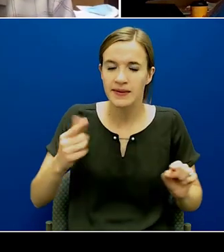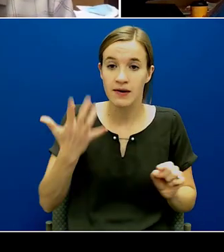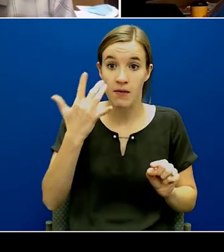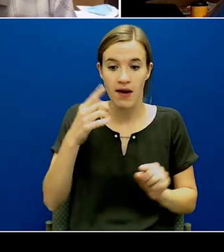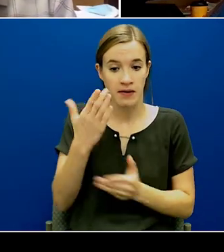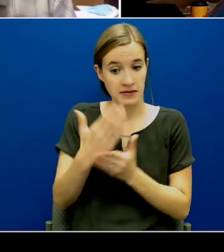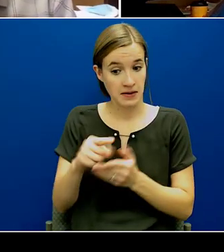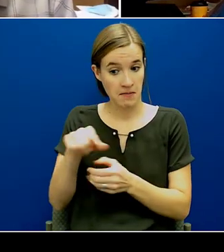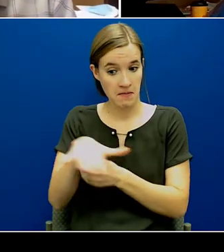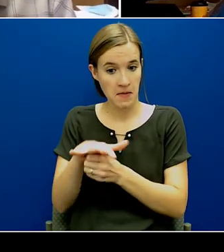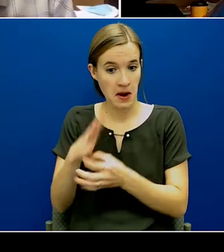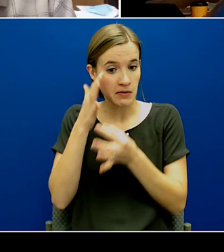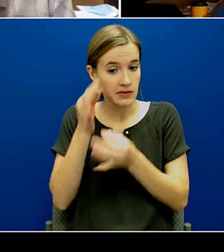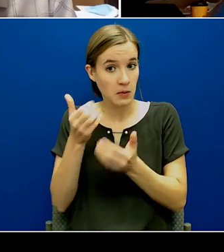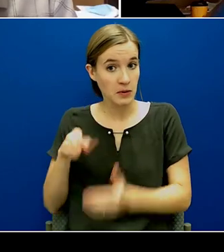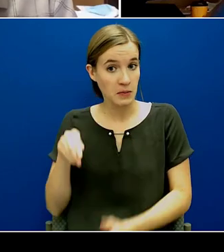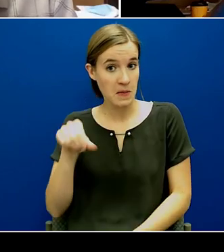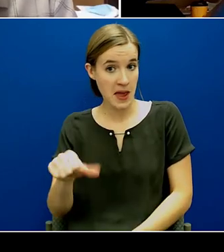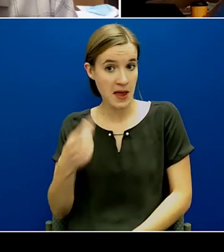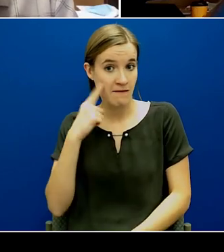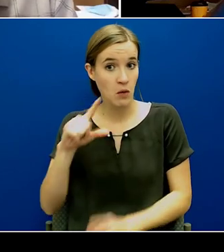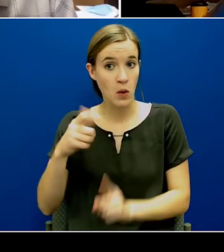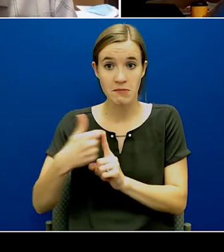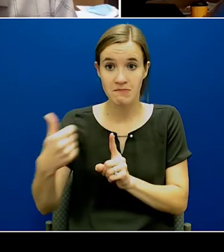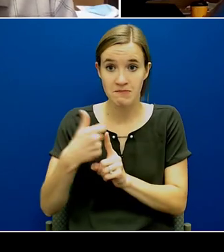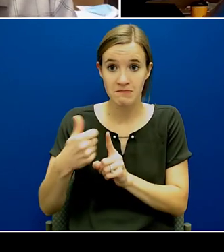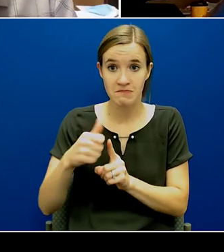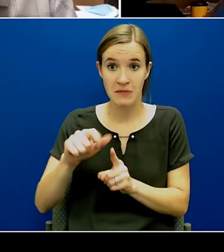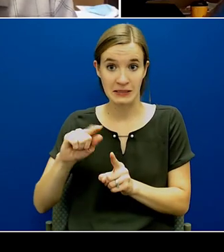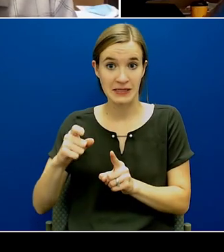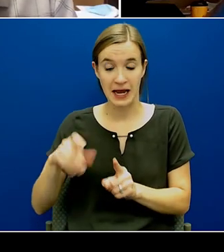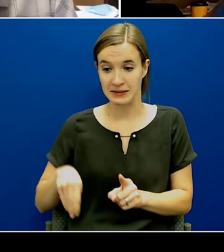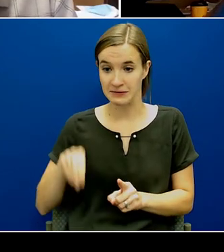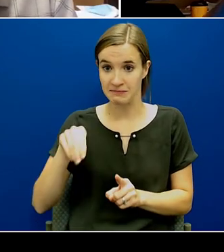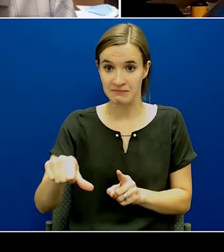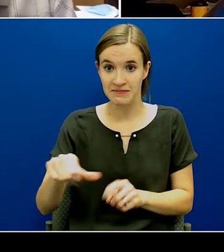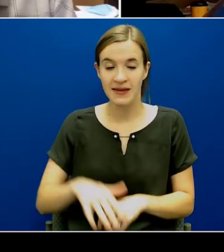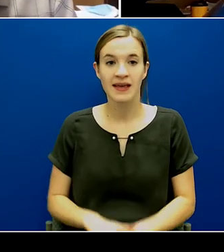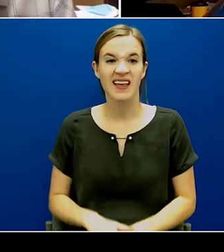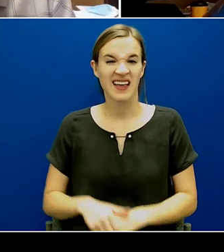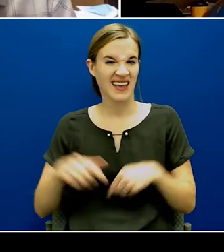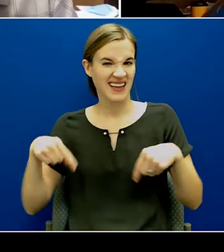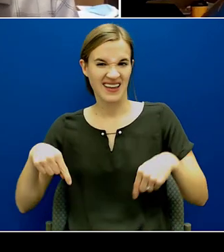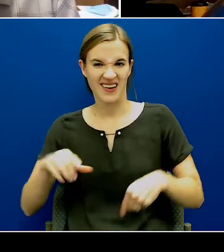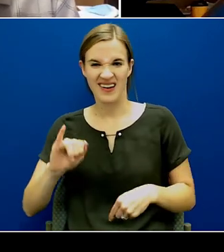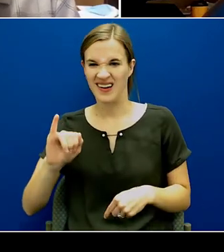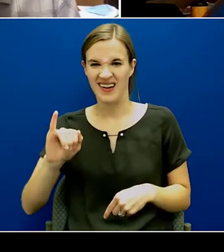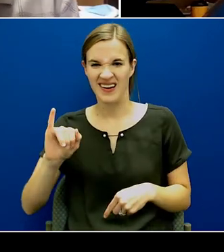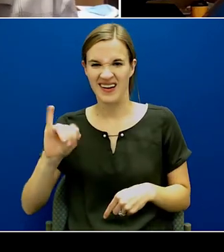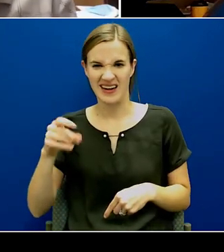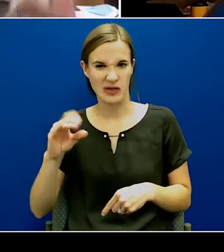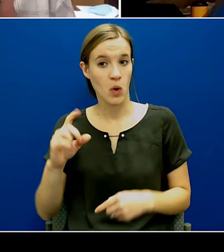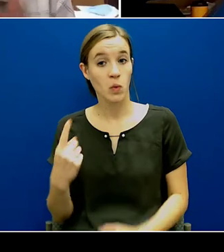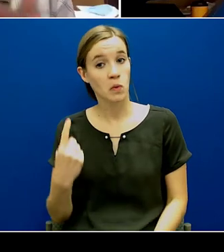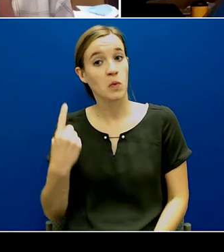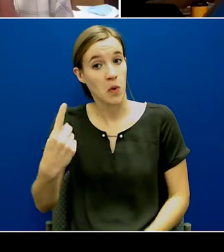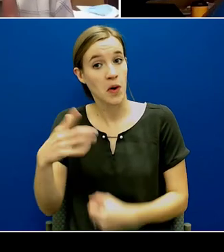where they have a fairly robust system I think, Melva: Very nice system up there. Mark: Do you connect with them?